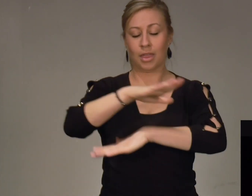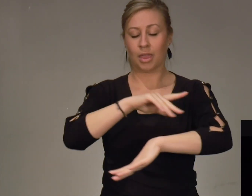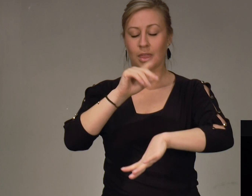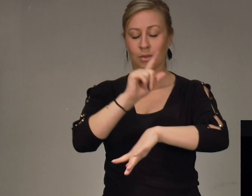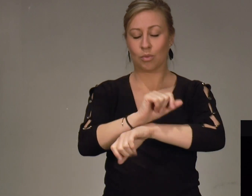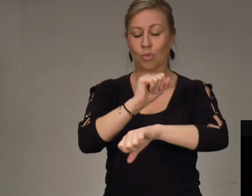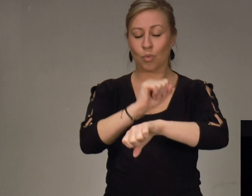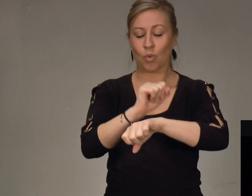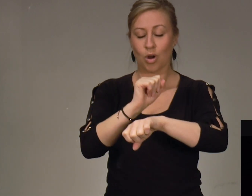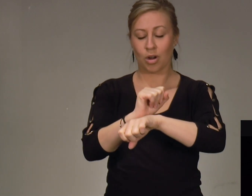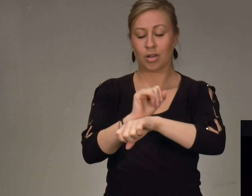Amen.